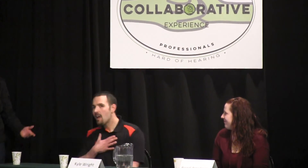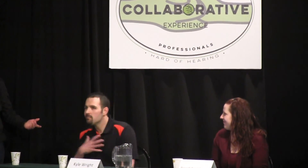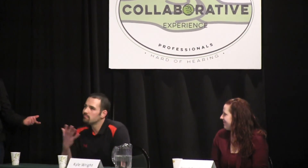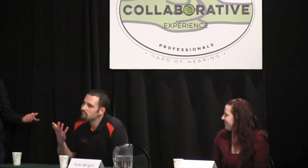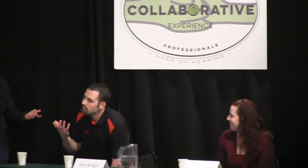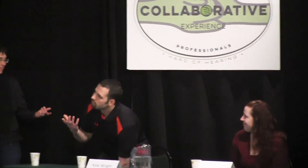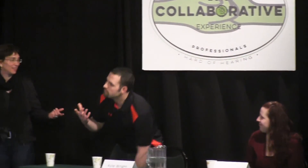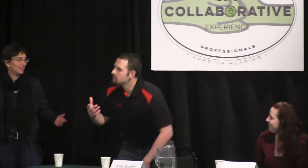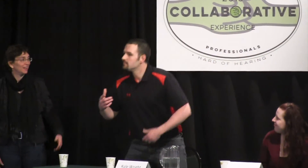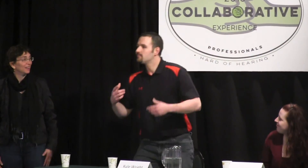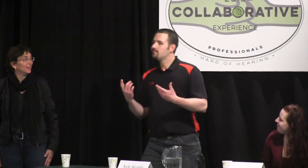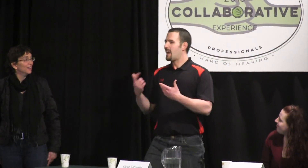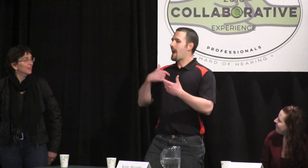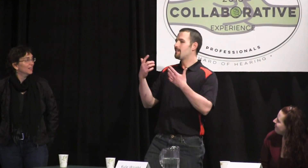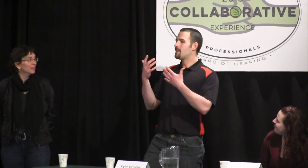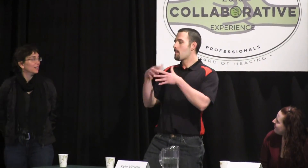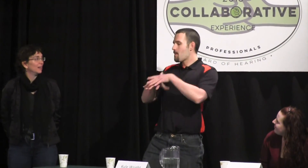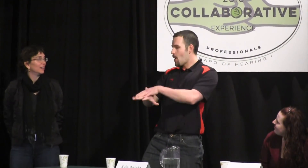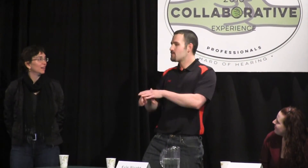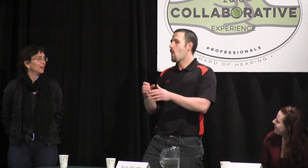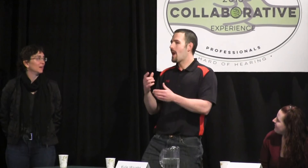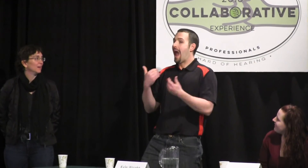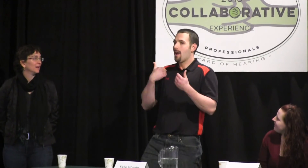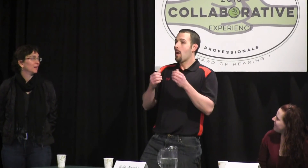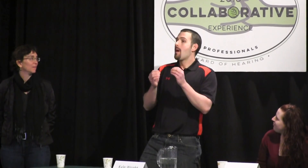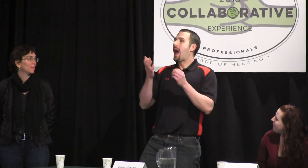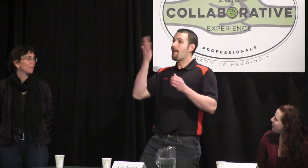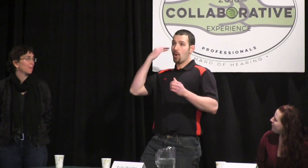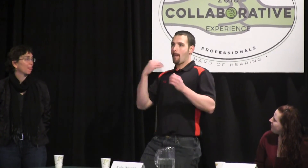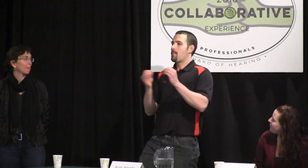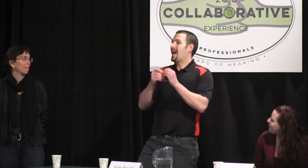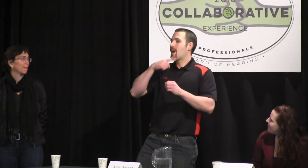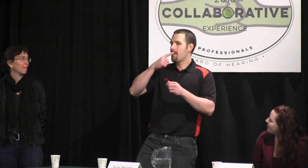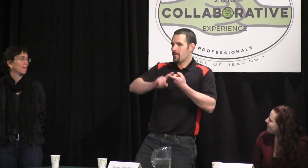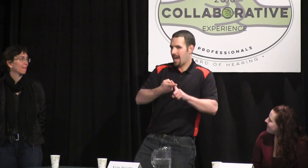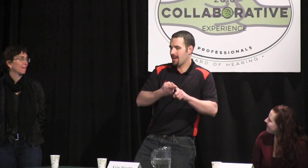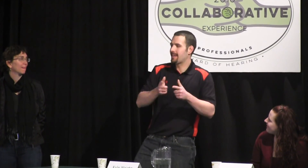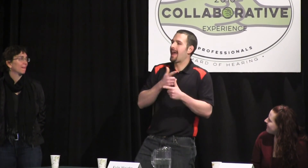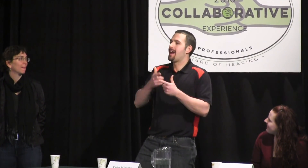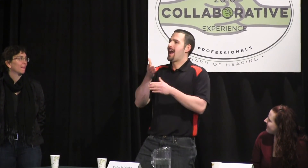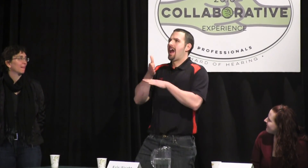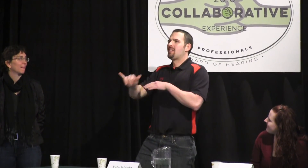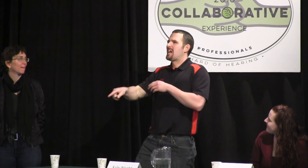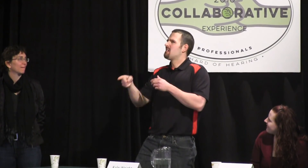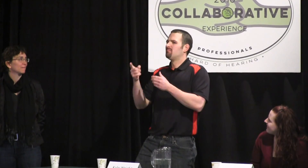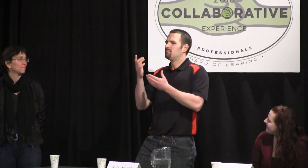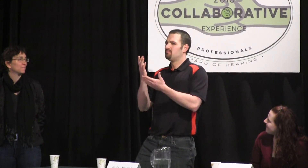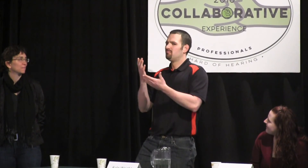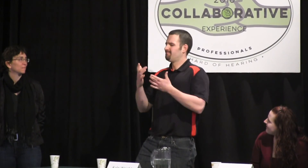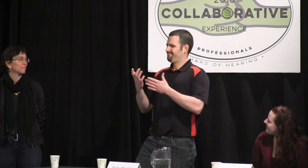Didn't do a deaf camp thing. I was mainstreamed. You know, I had a lot of hearing friends before,